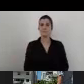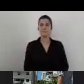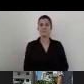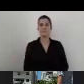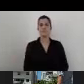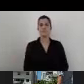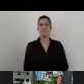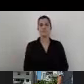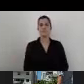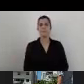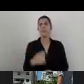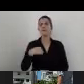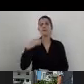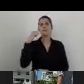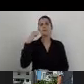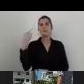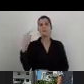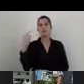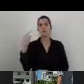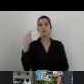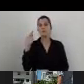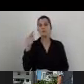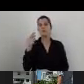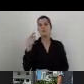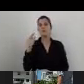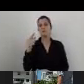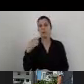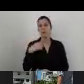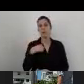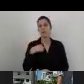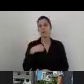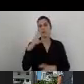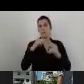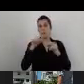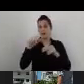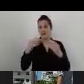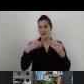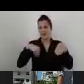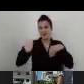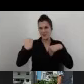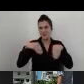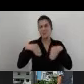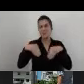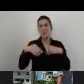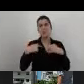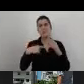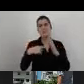I was just thinking about flexibility, so if I'm looking about the A-Check system and one of